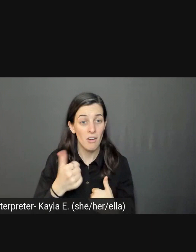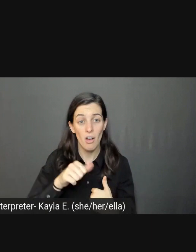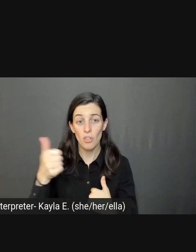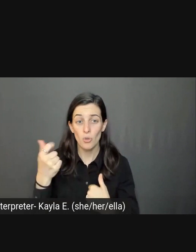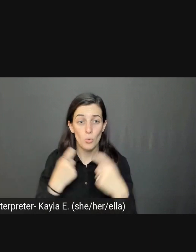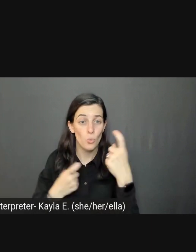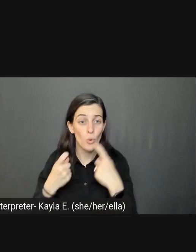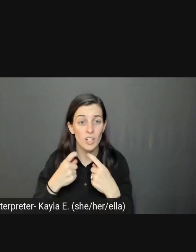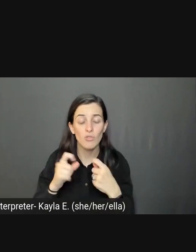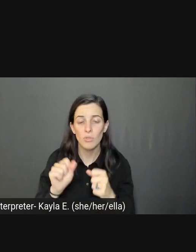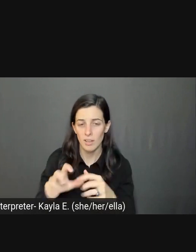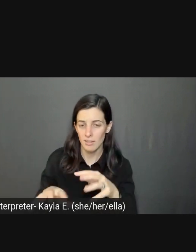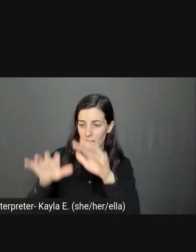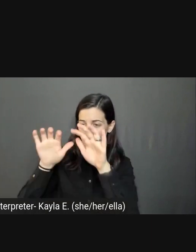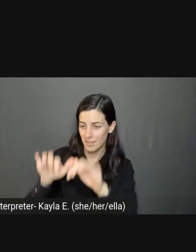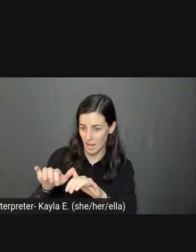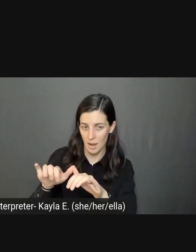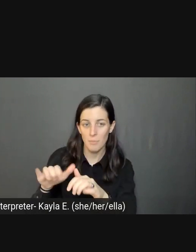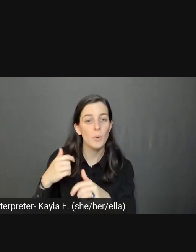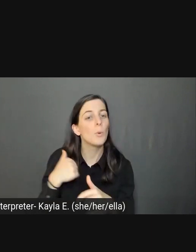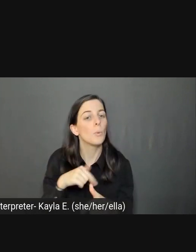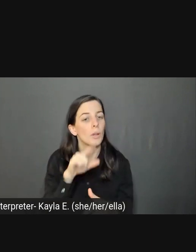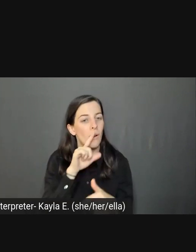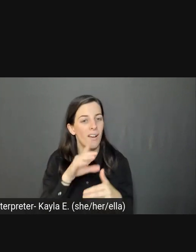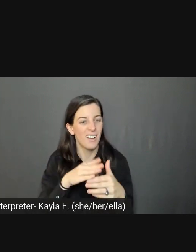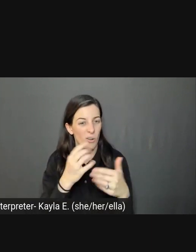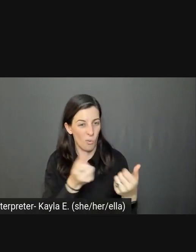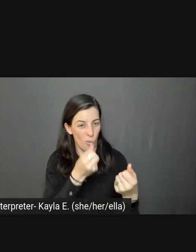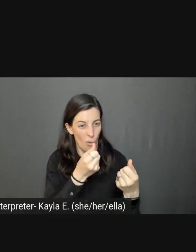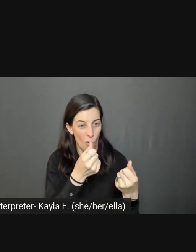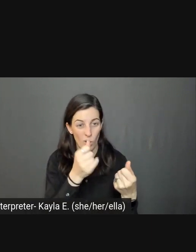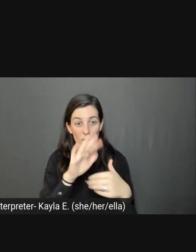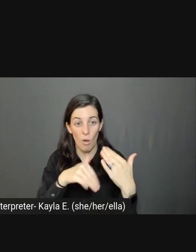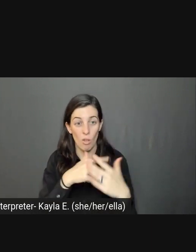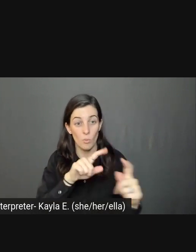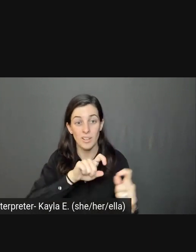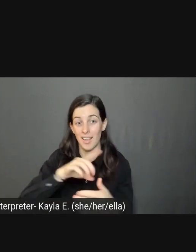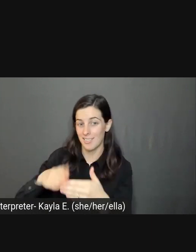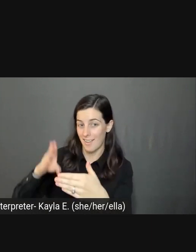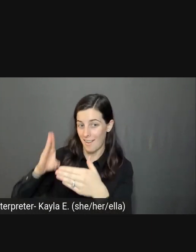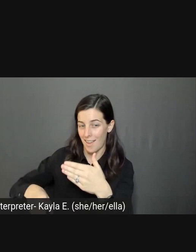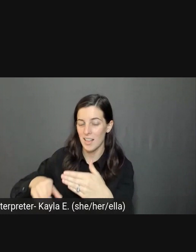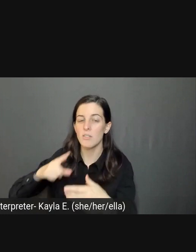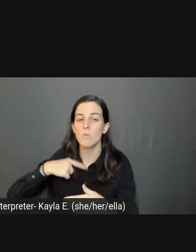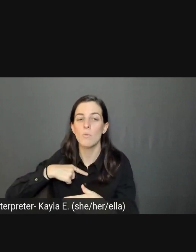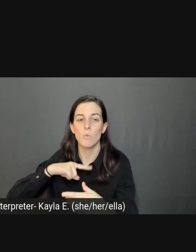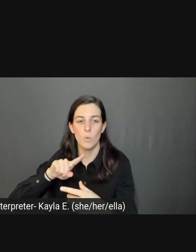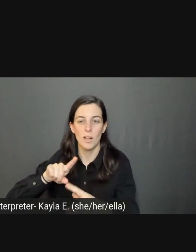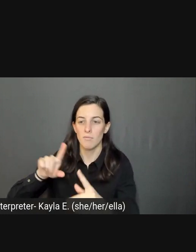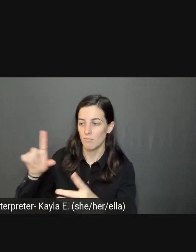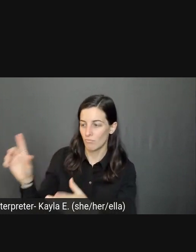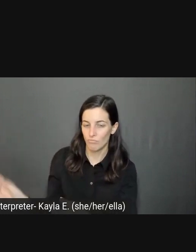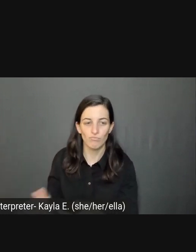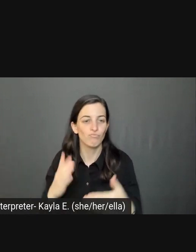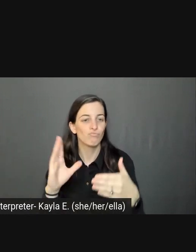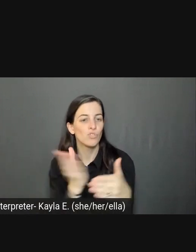to the video, and we will answer them at the end of the session. Use the ideas tab to chat with the other attendees.